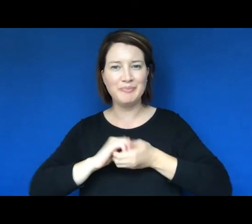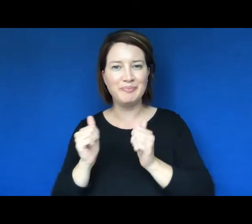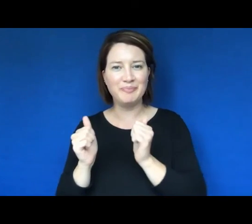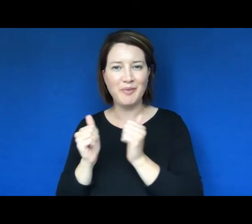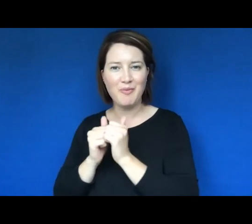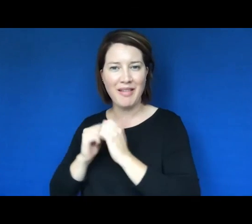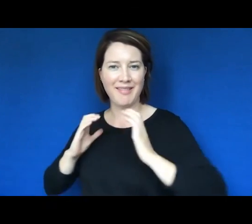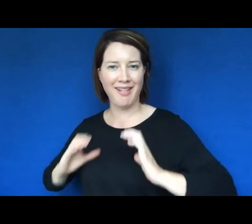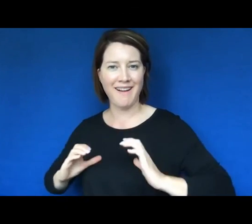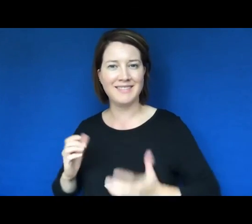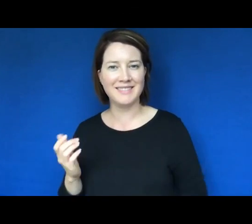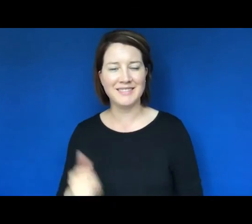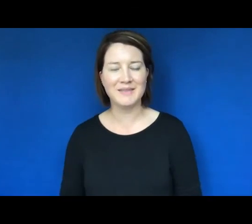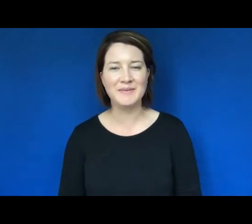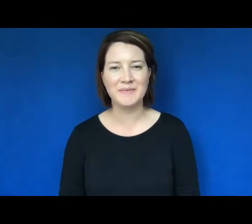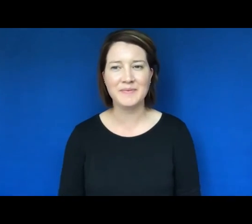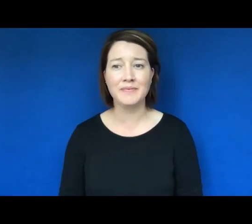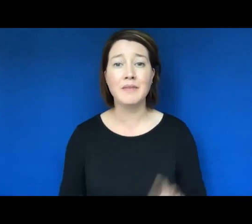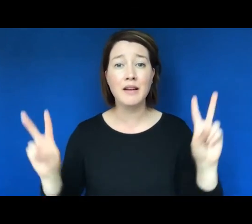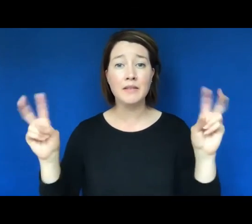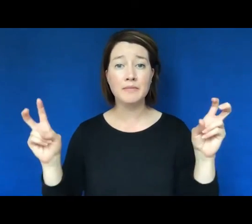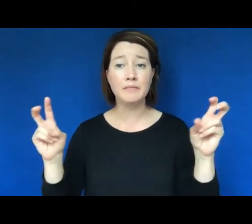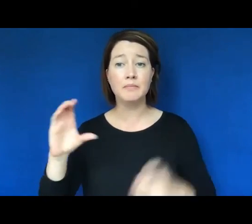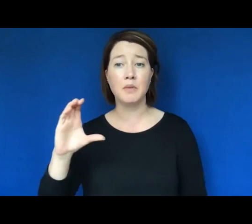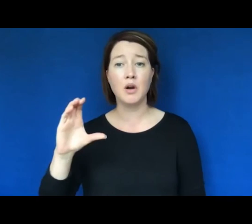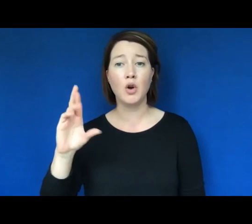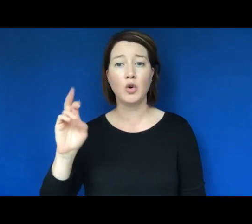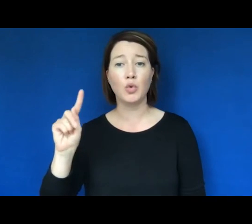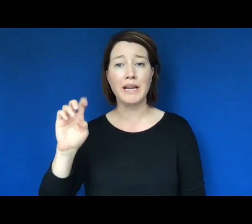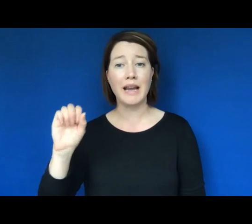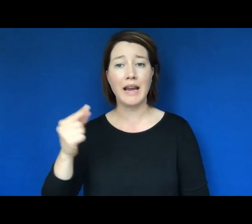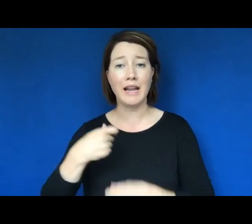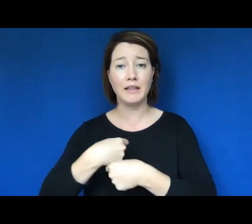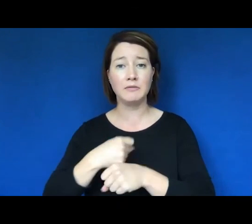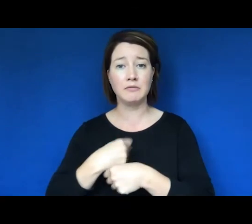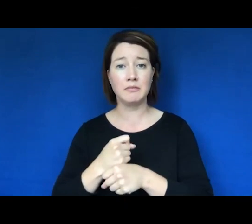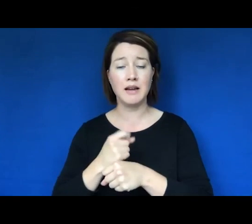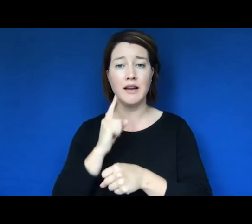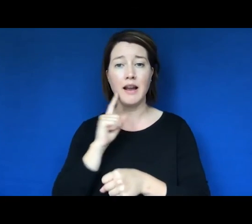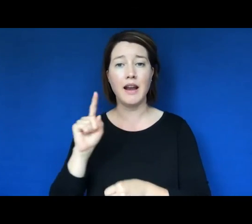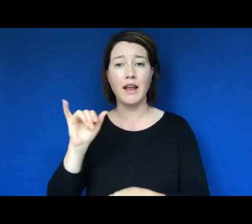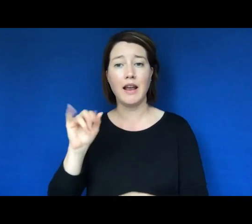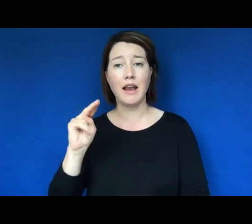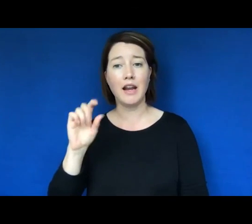So the title is creating an inclusive work culture, what employers need to know, and